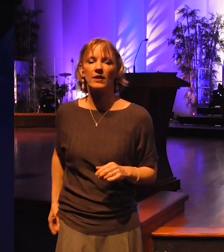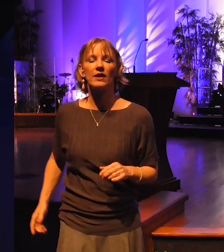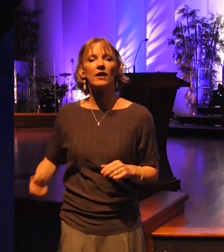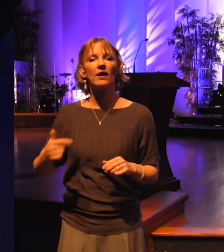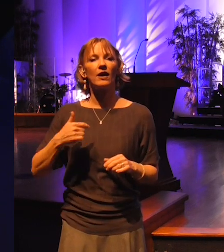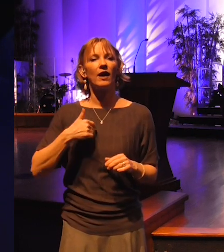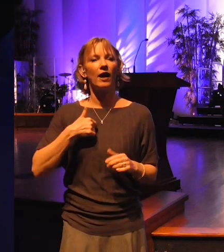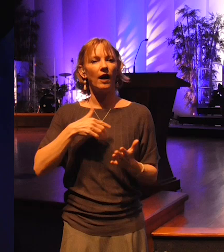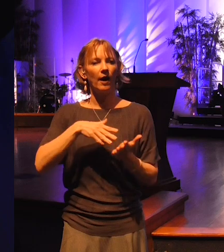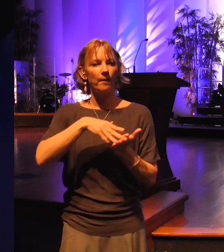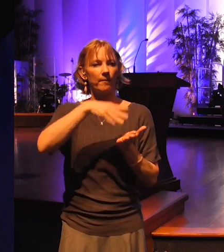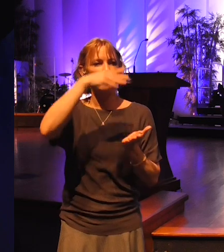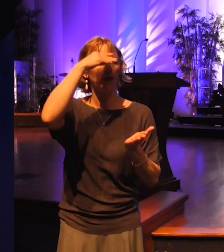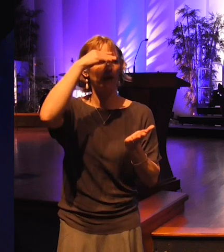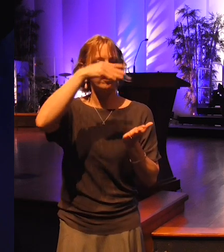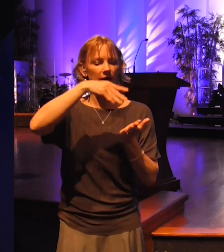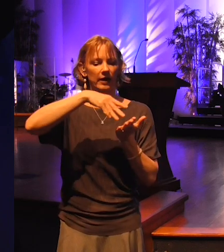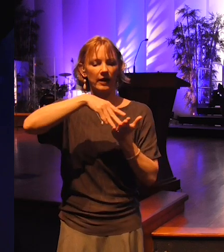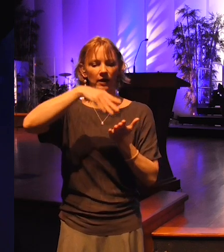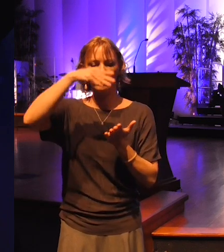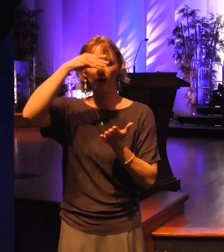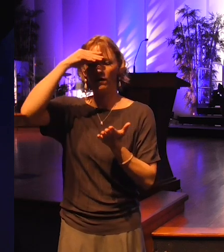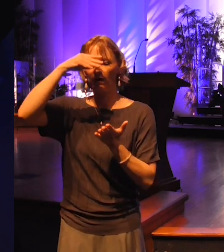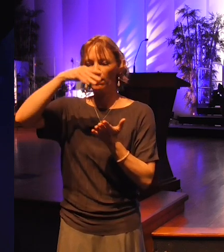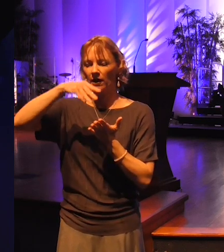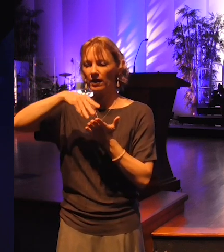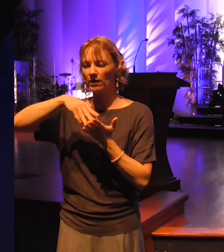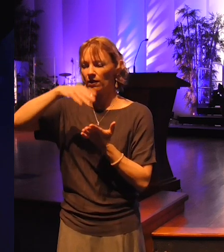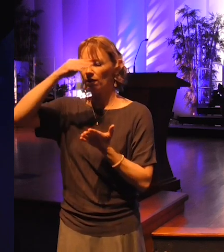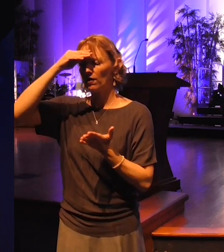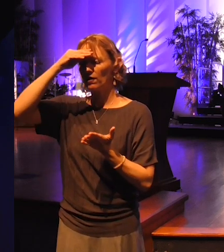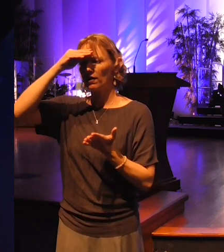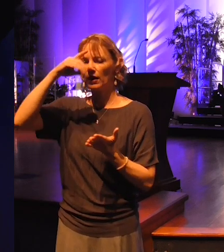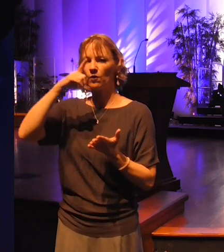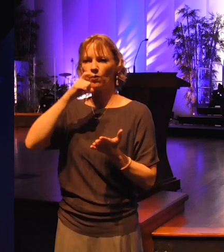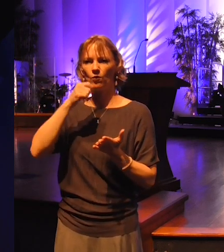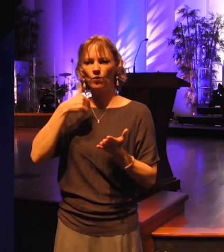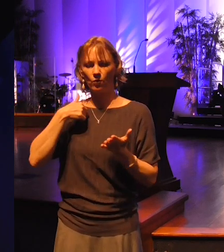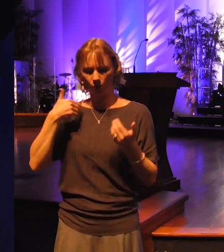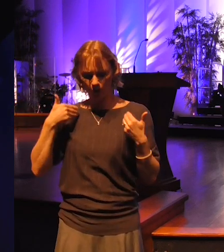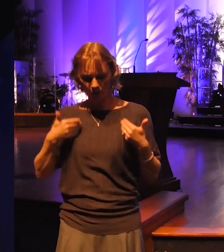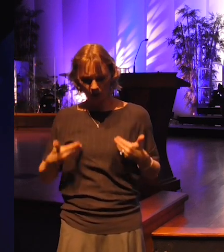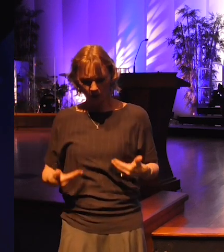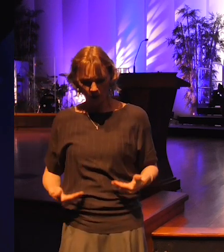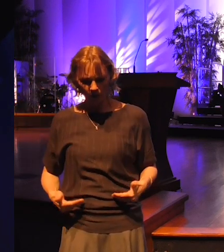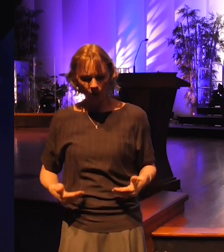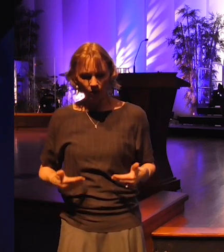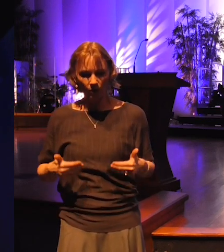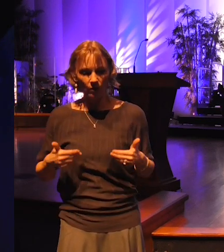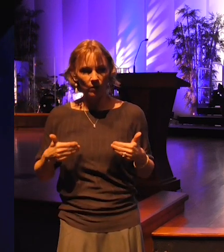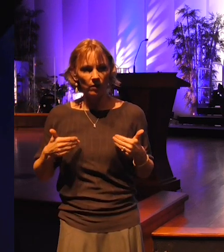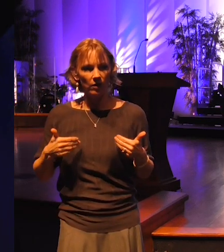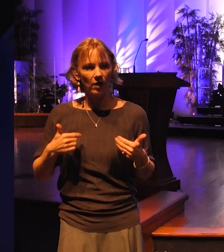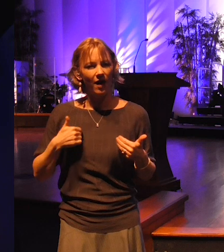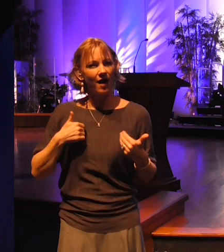am i know that you're beside